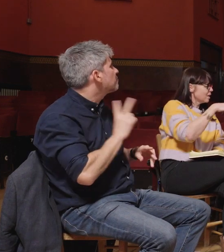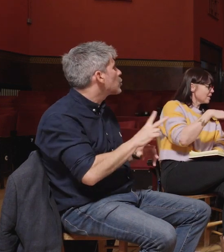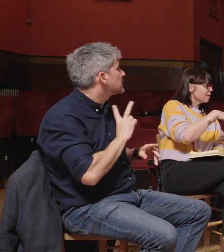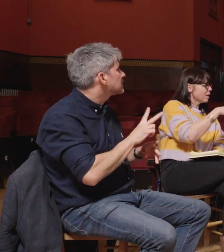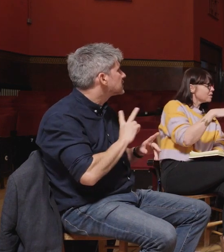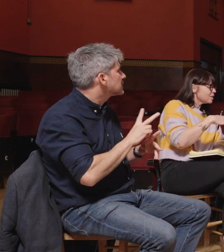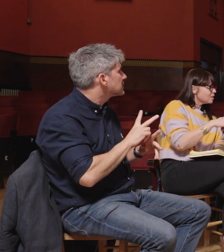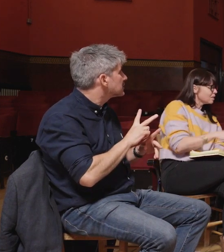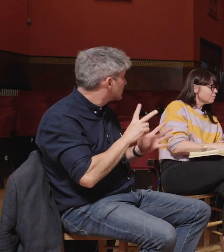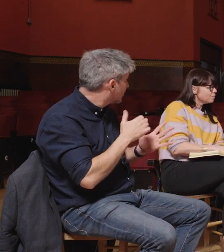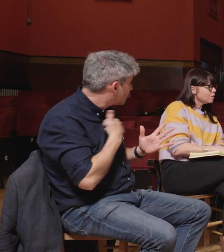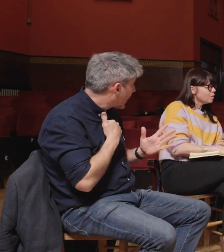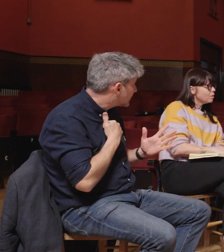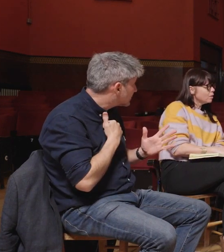Am I understanding that? - Yeah, completely.